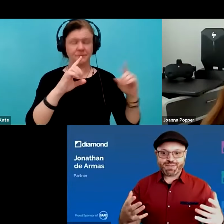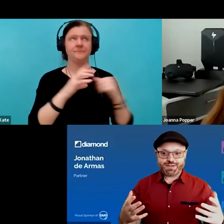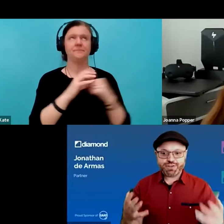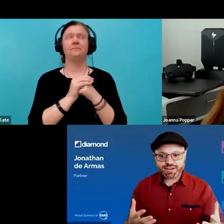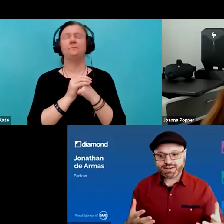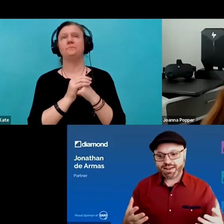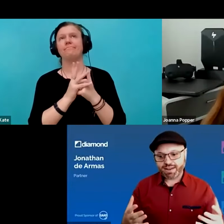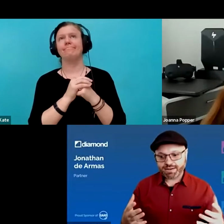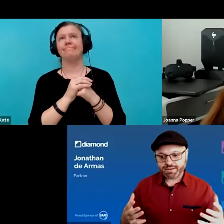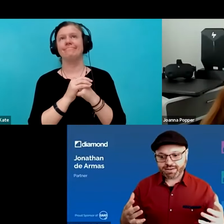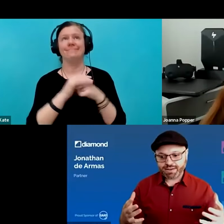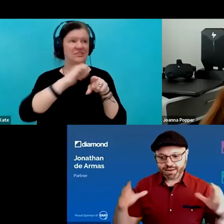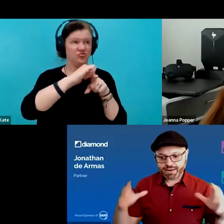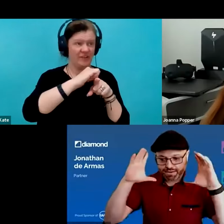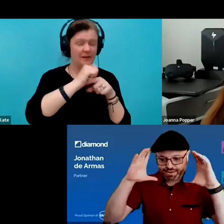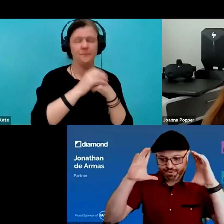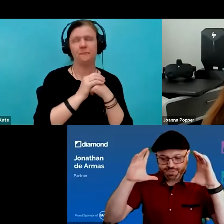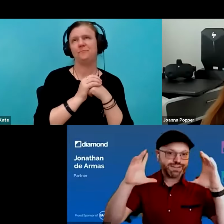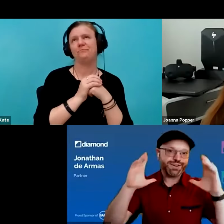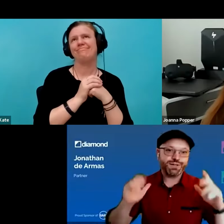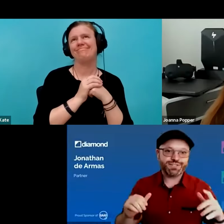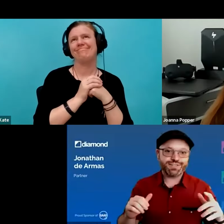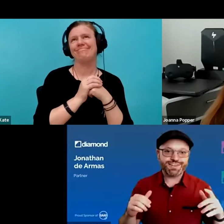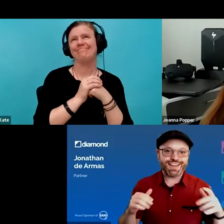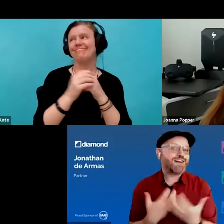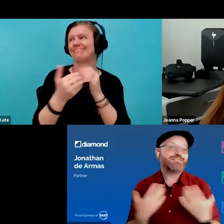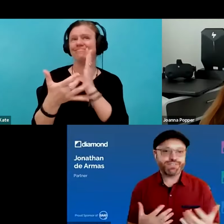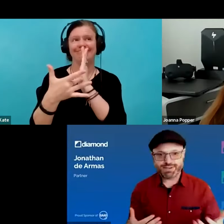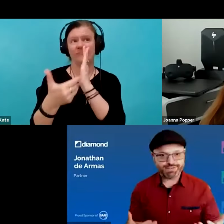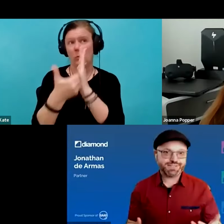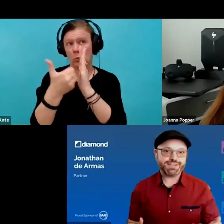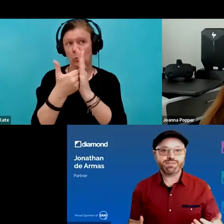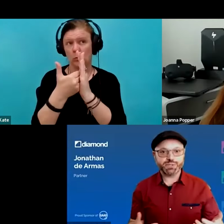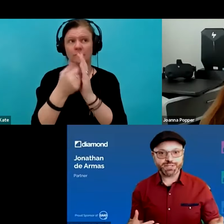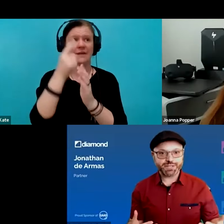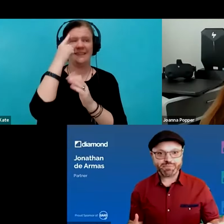Training and and a new technology. I have to think of accessibility. It